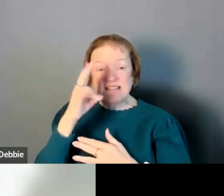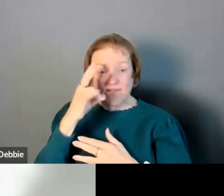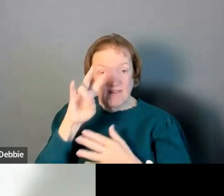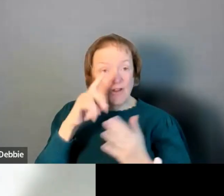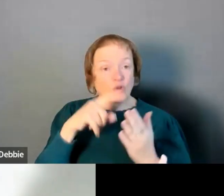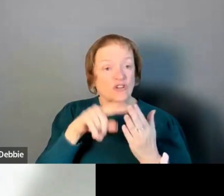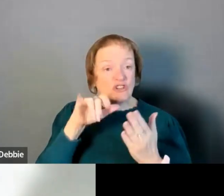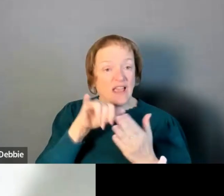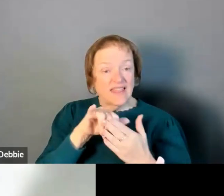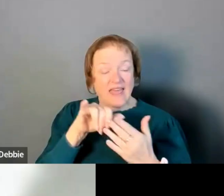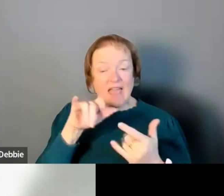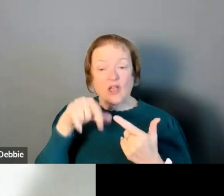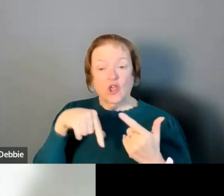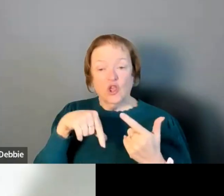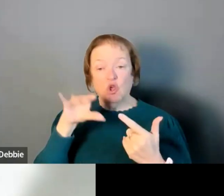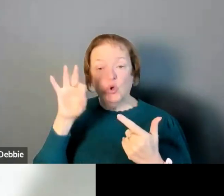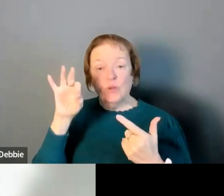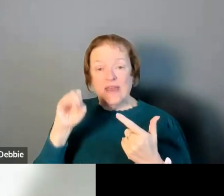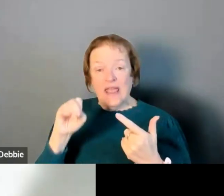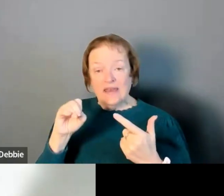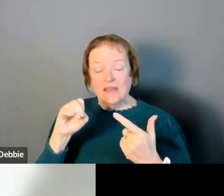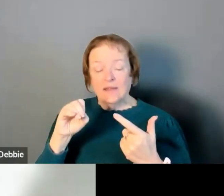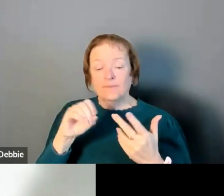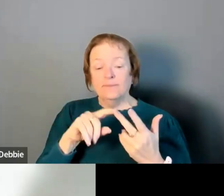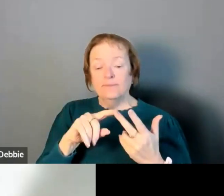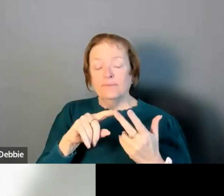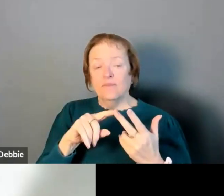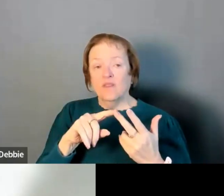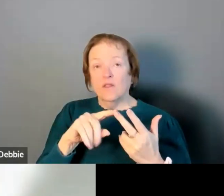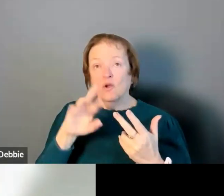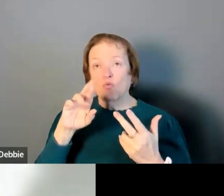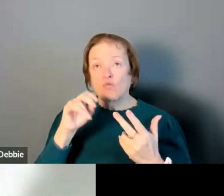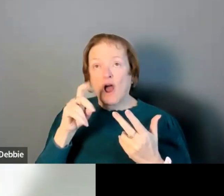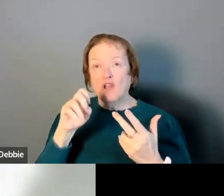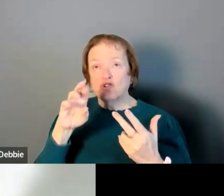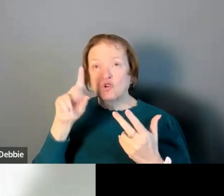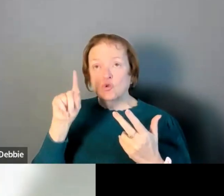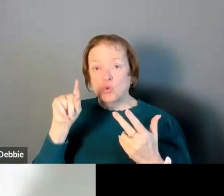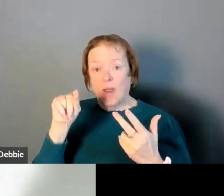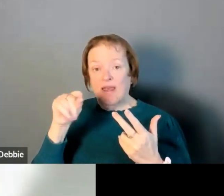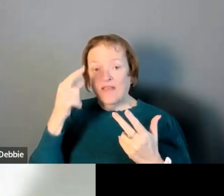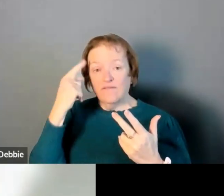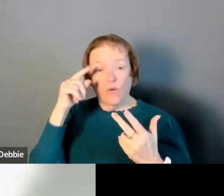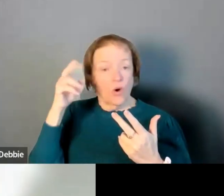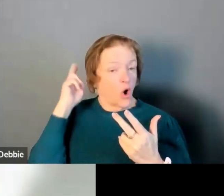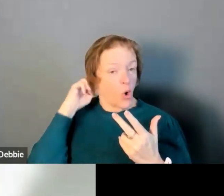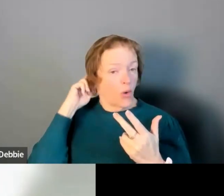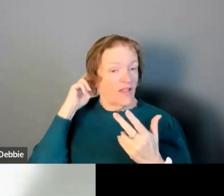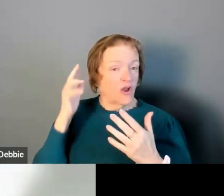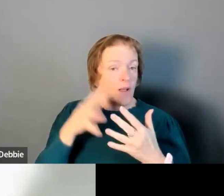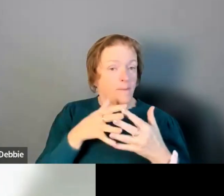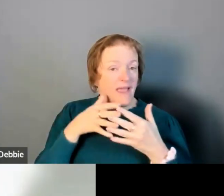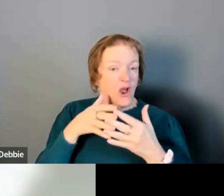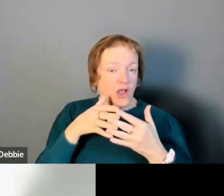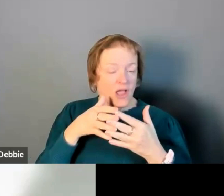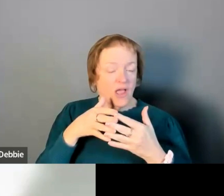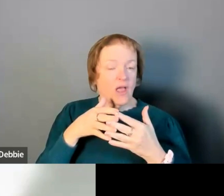Q90s. You can check Roger 20s, which are for the Cochlear America CIs 7 and 8s.